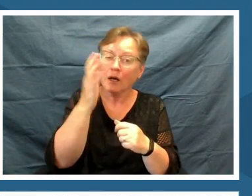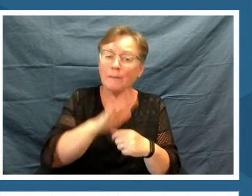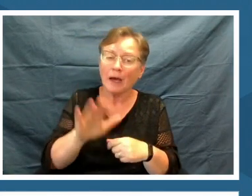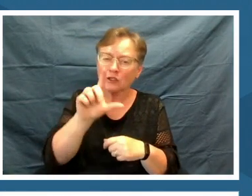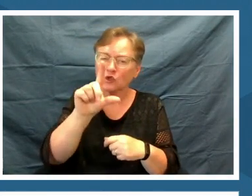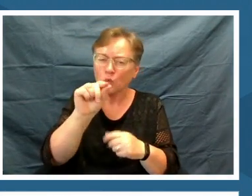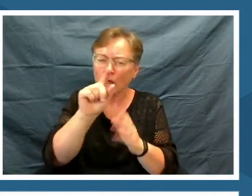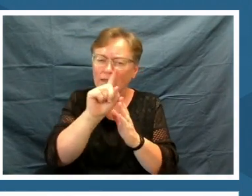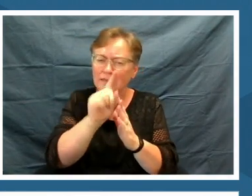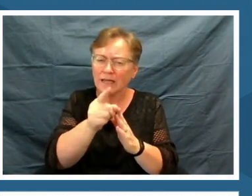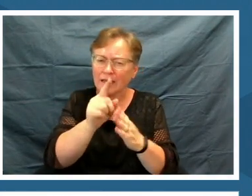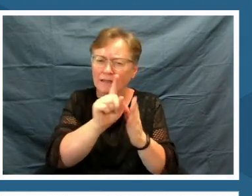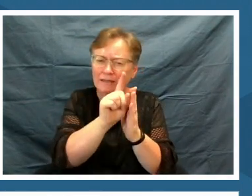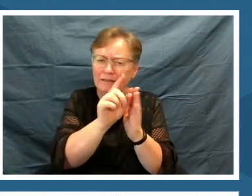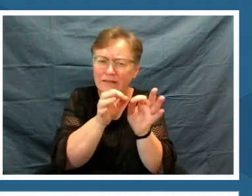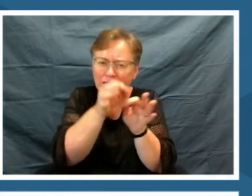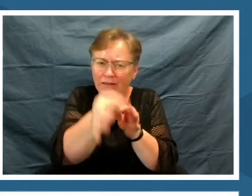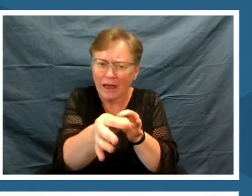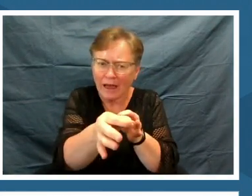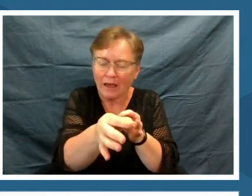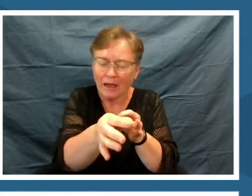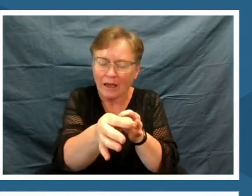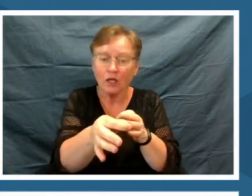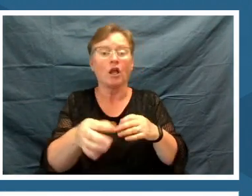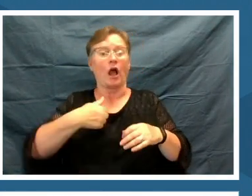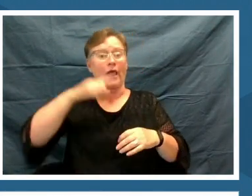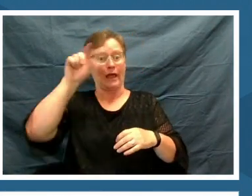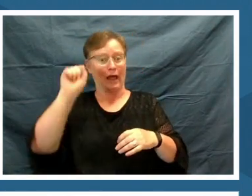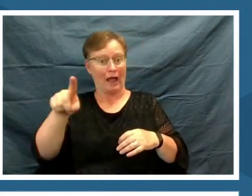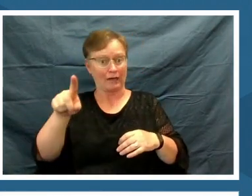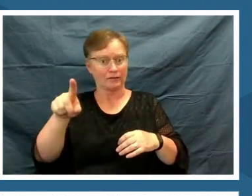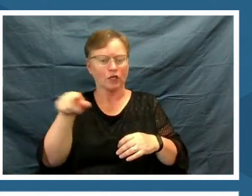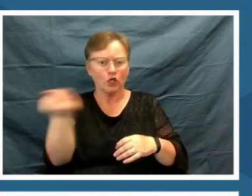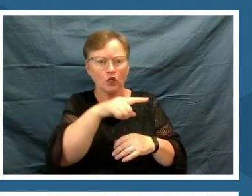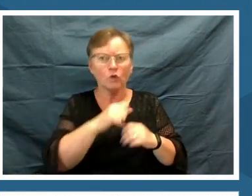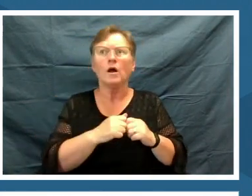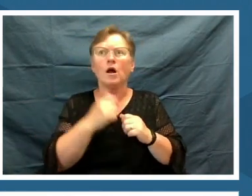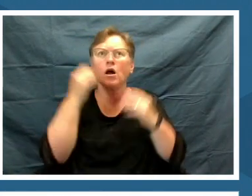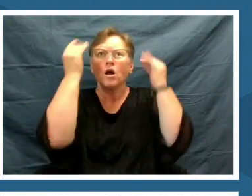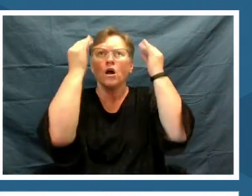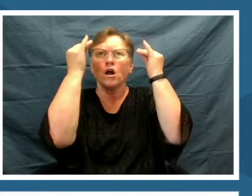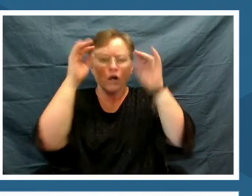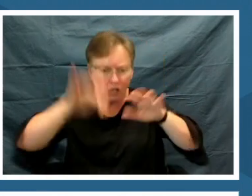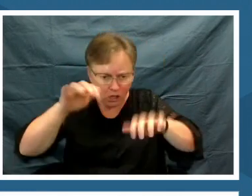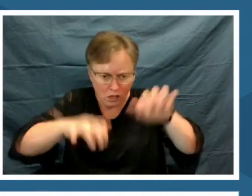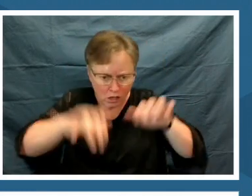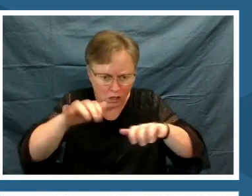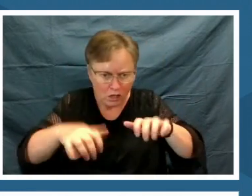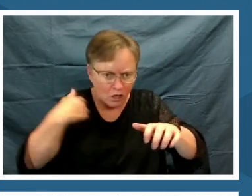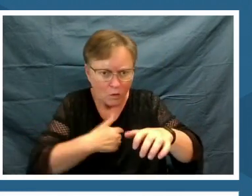question and you enter your responses and we actually get them so please bear with us as we try to do